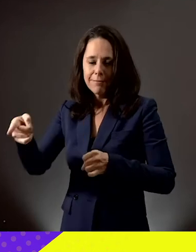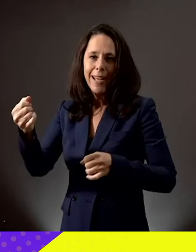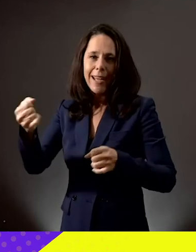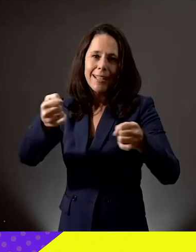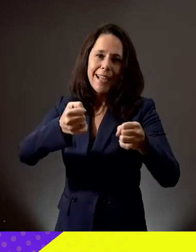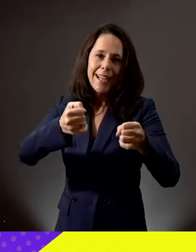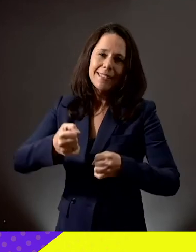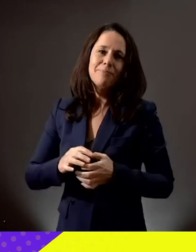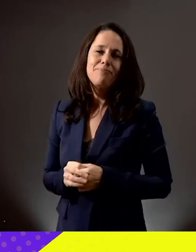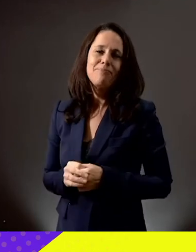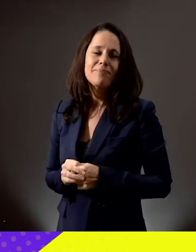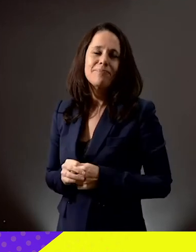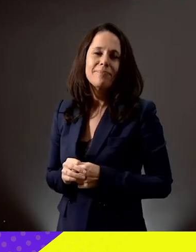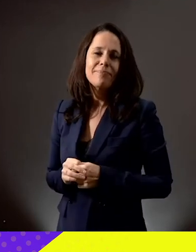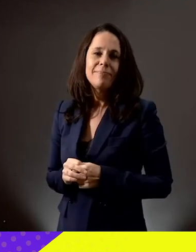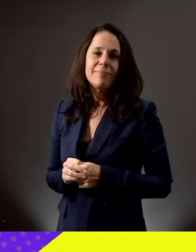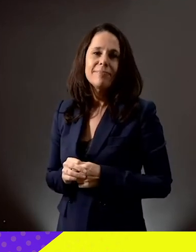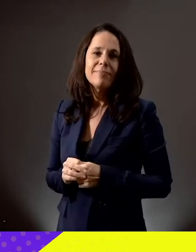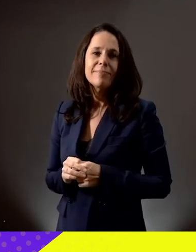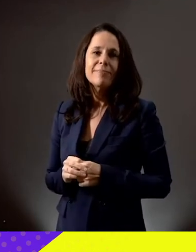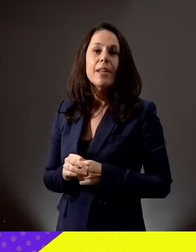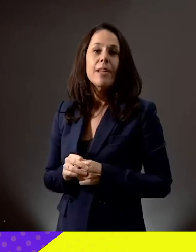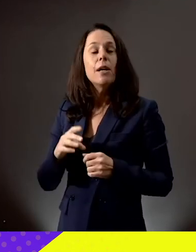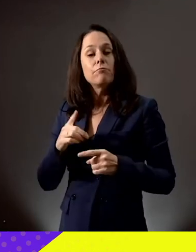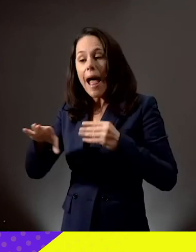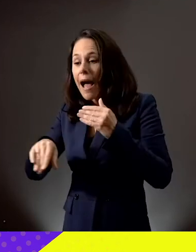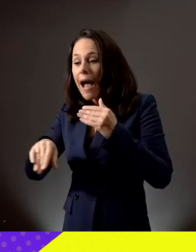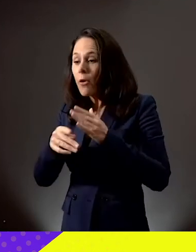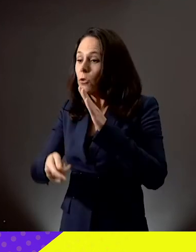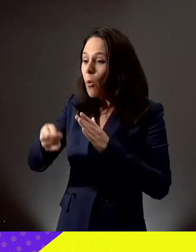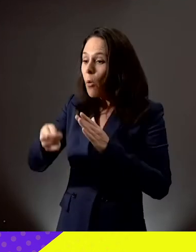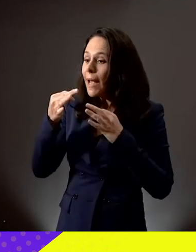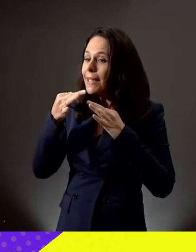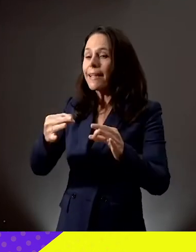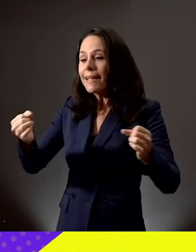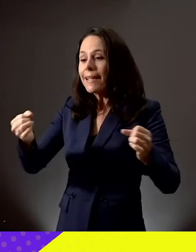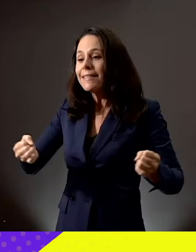They offer complimentary training so that people with a migrant background...